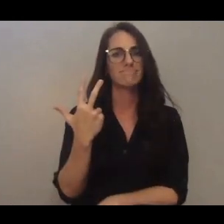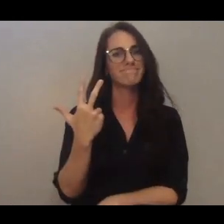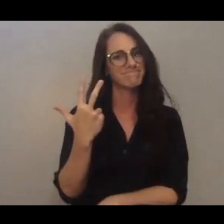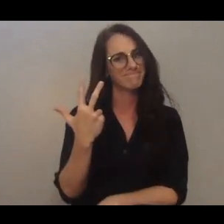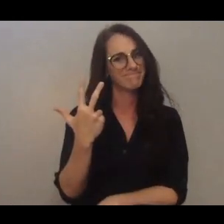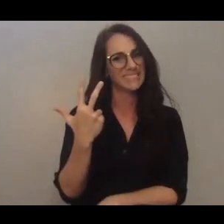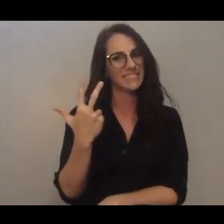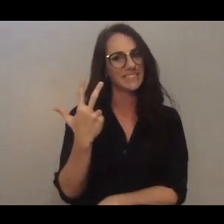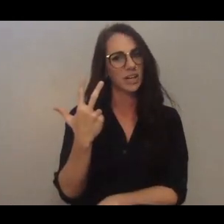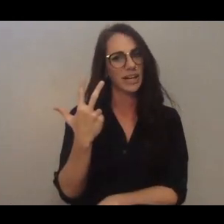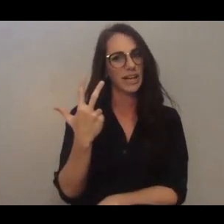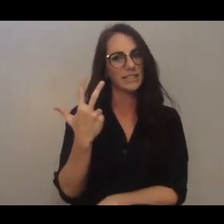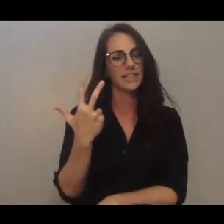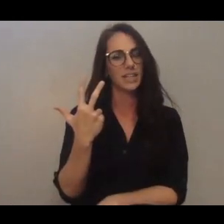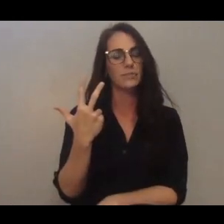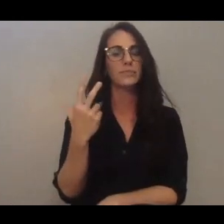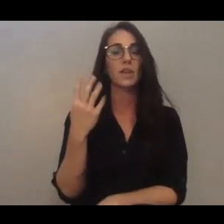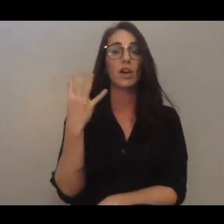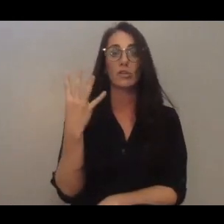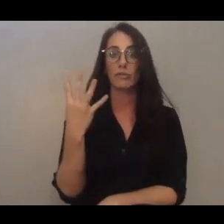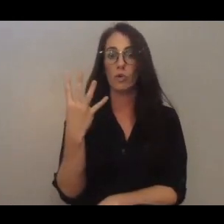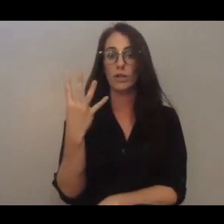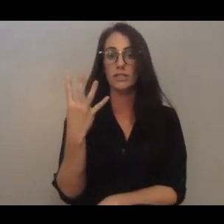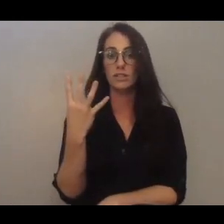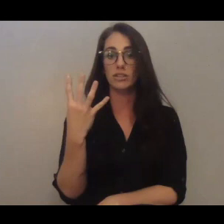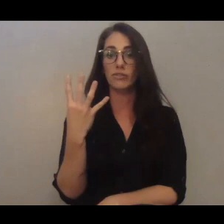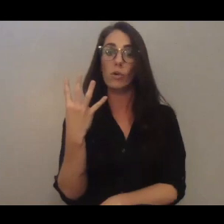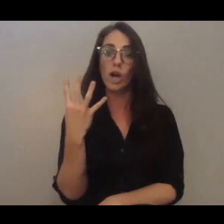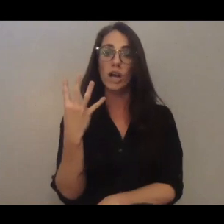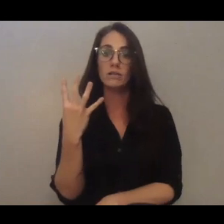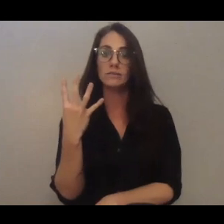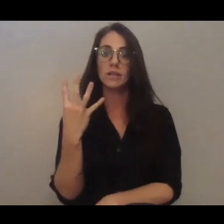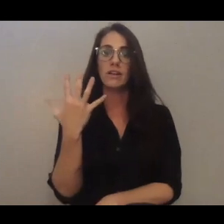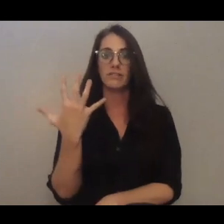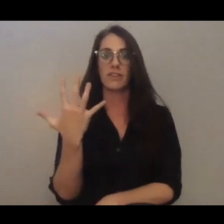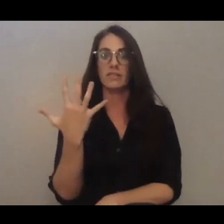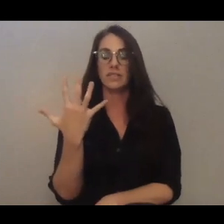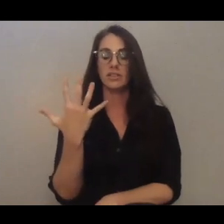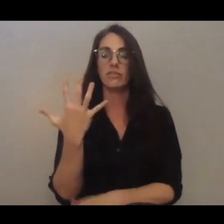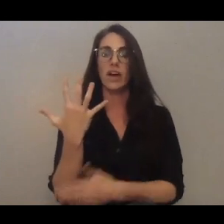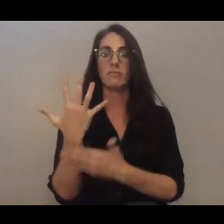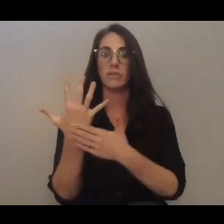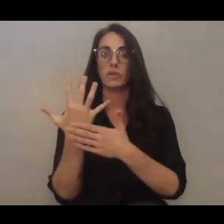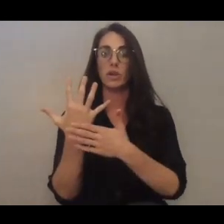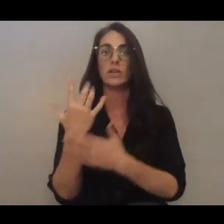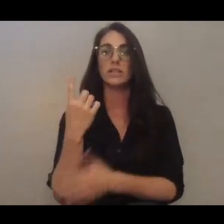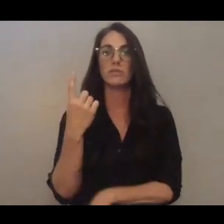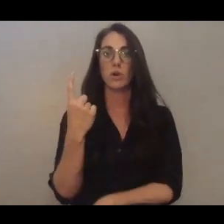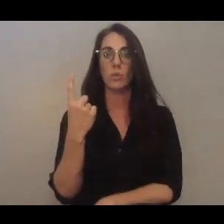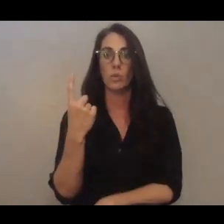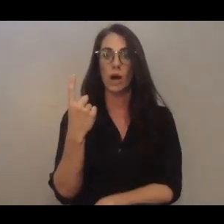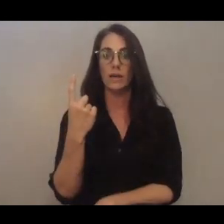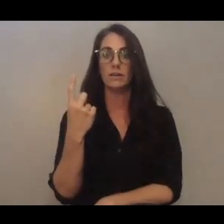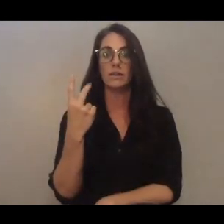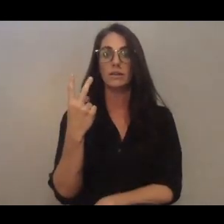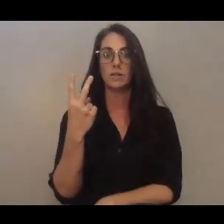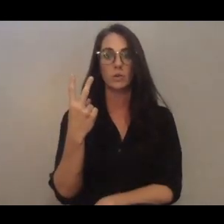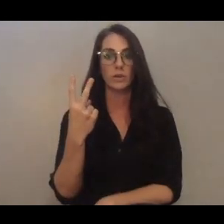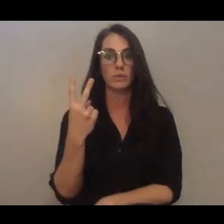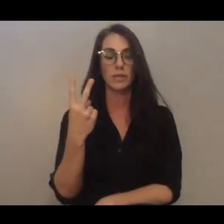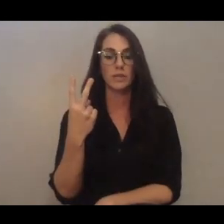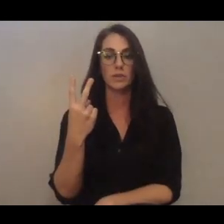Sorry, guys I know 4 is still 4, 5 is still a 5, but if you notice for 1, do it with me,